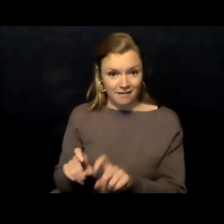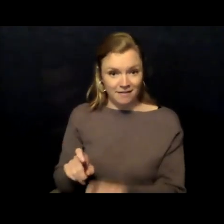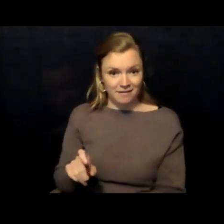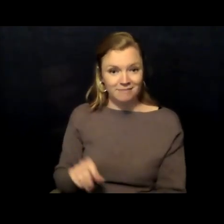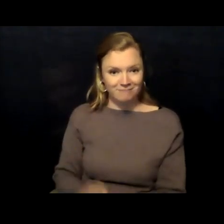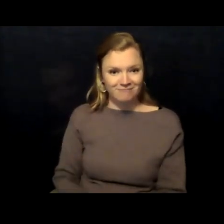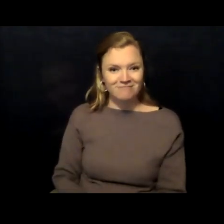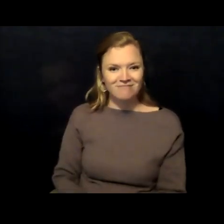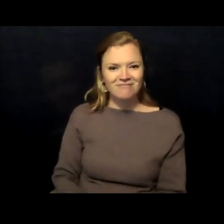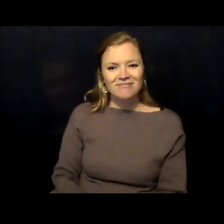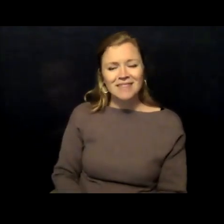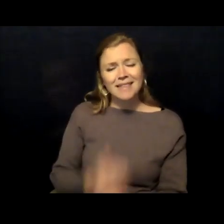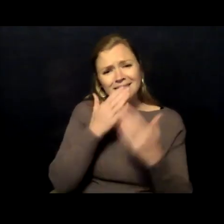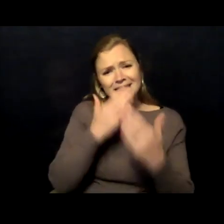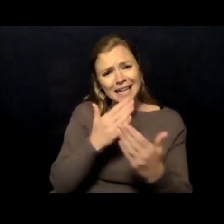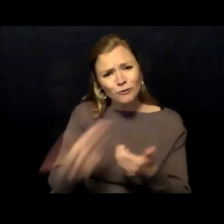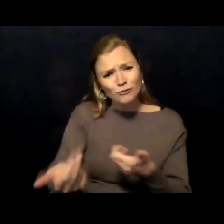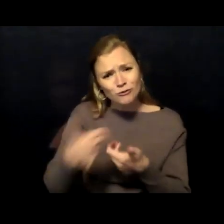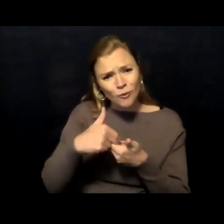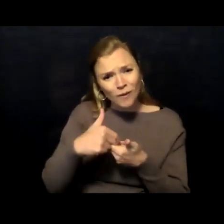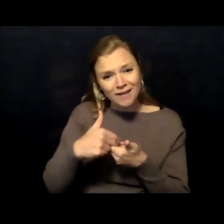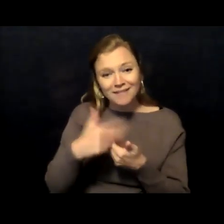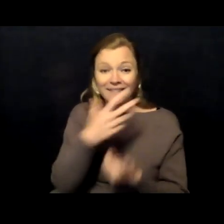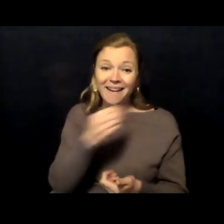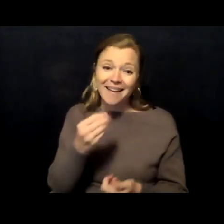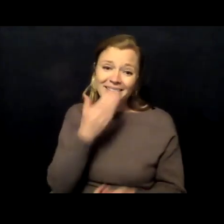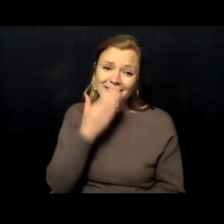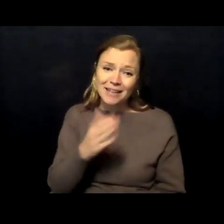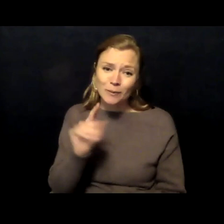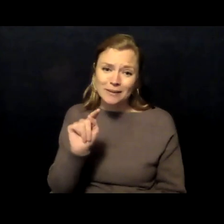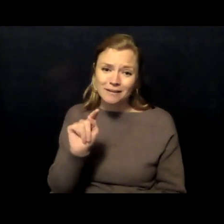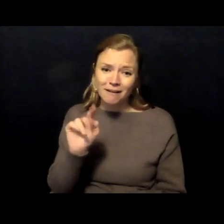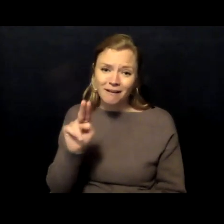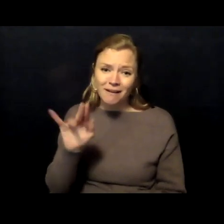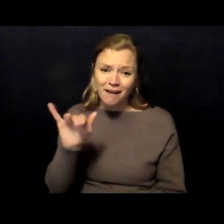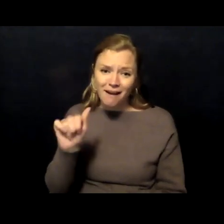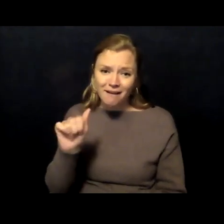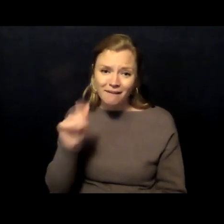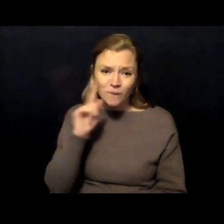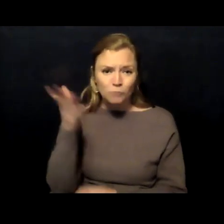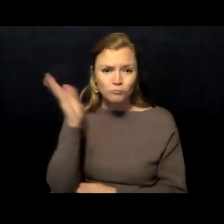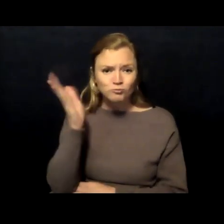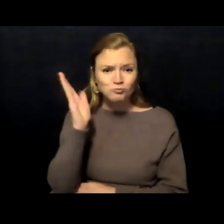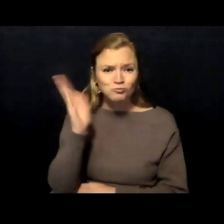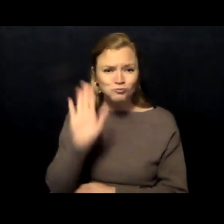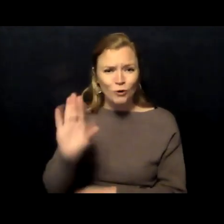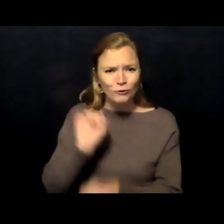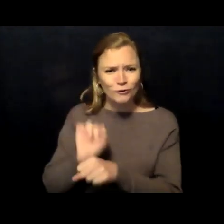for joining us, and again thanks to Tina for the wonderful insight into her career.